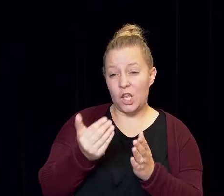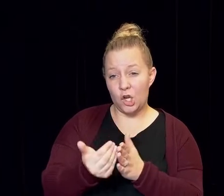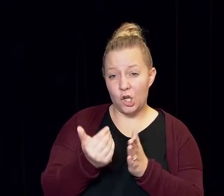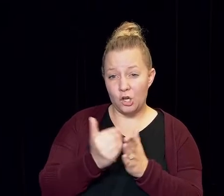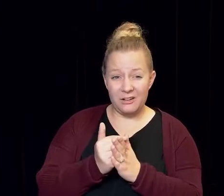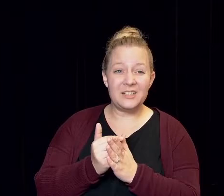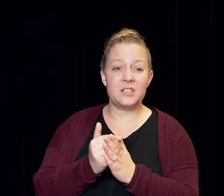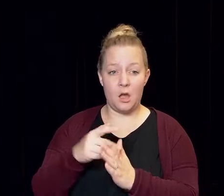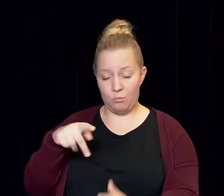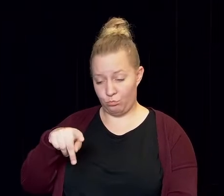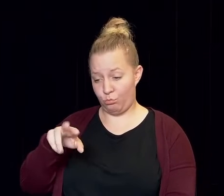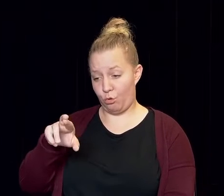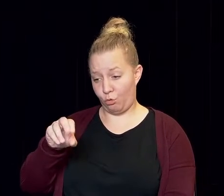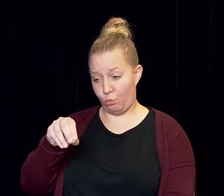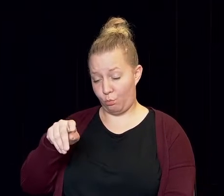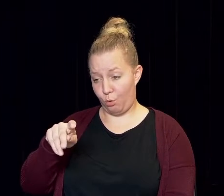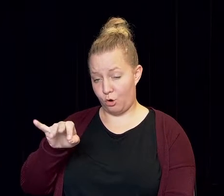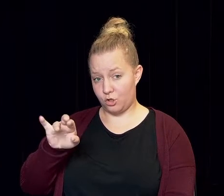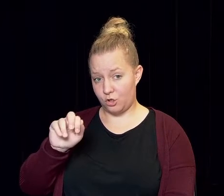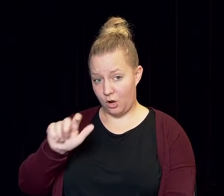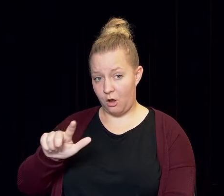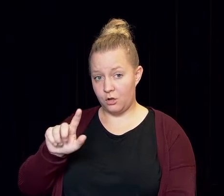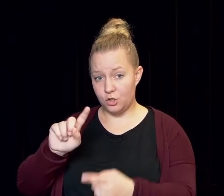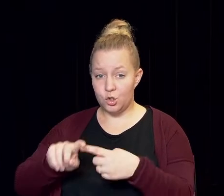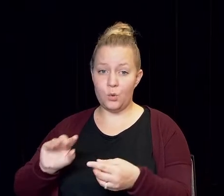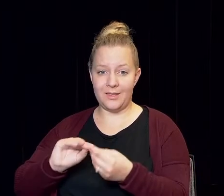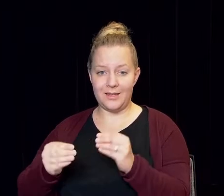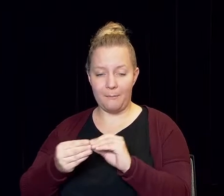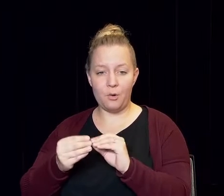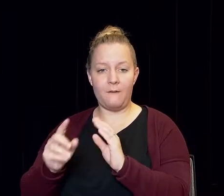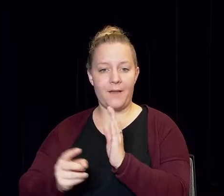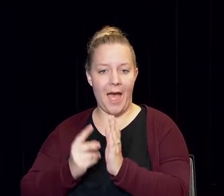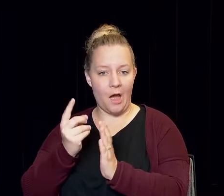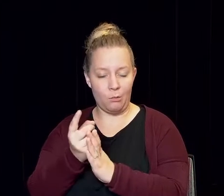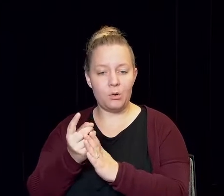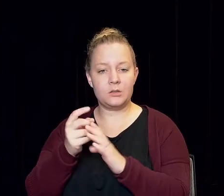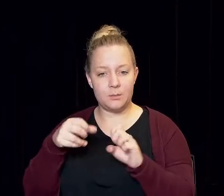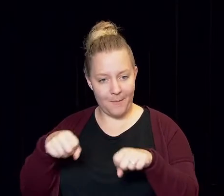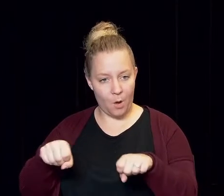If so, we're going to identify the constant and fill in the table. If not, we're going to explain